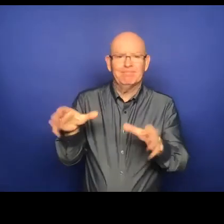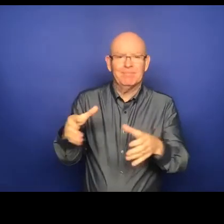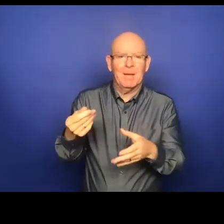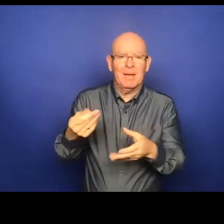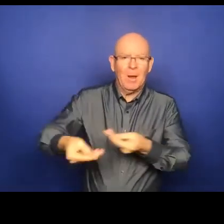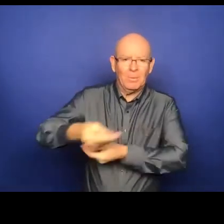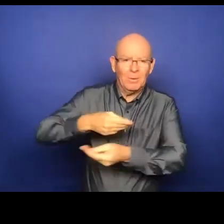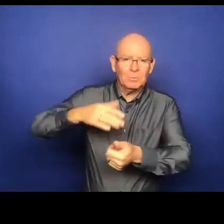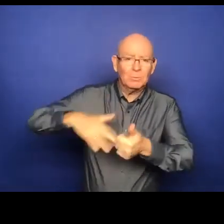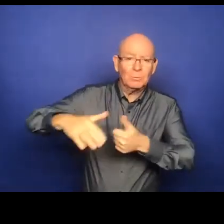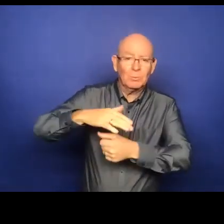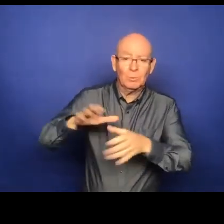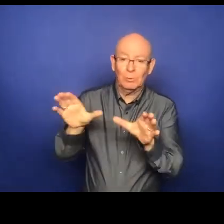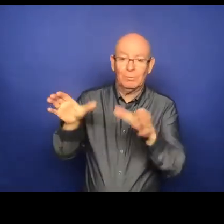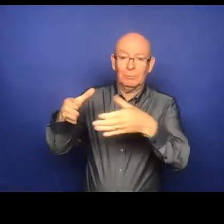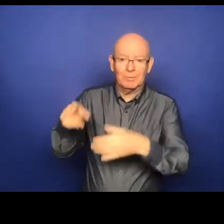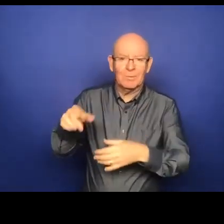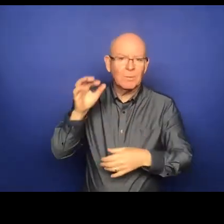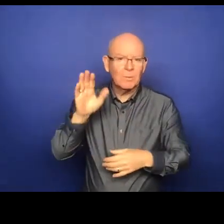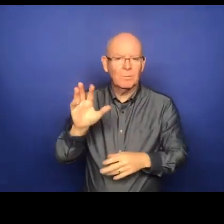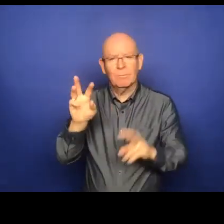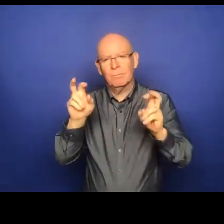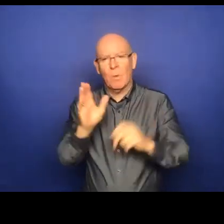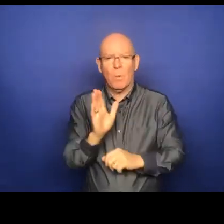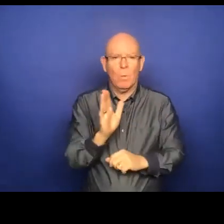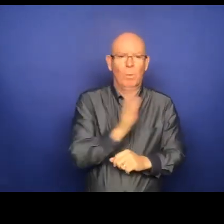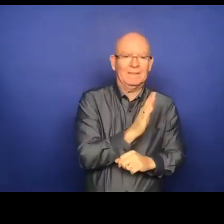framework that maps Articles of CRPD with the